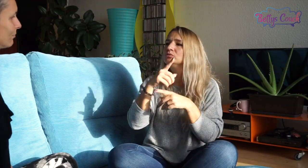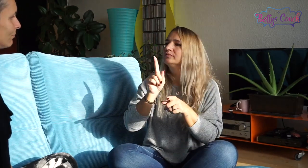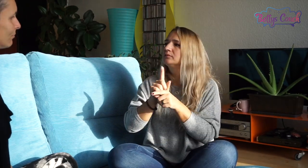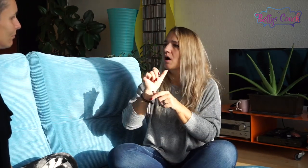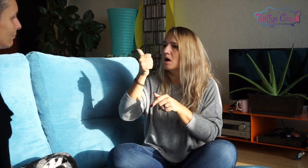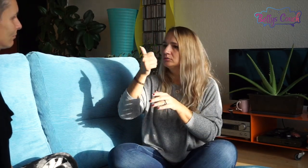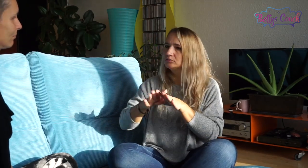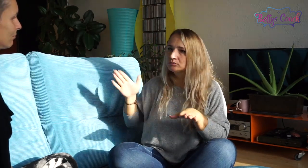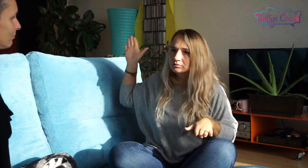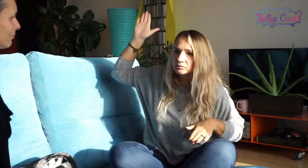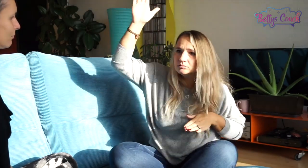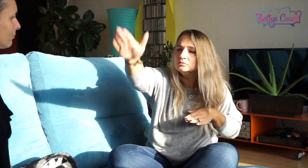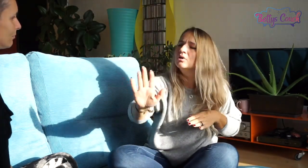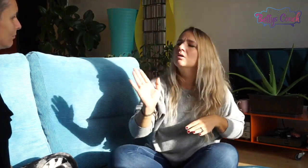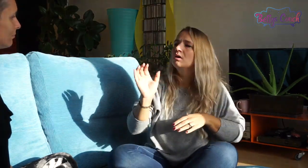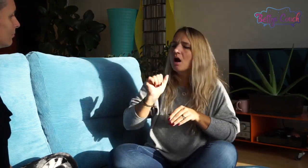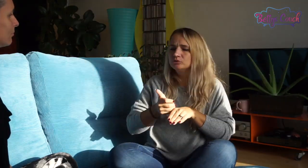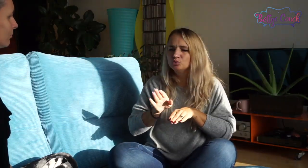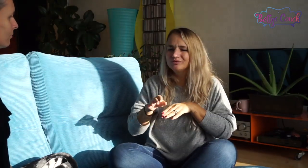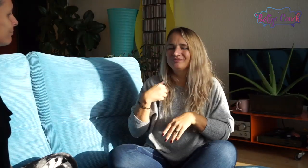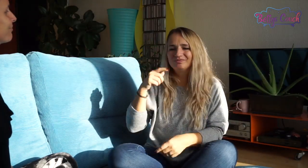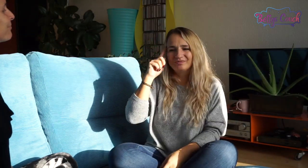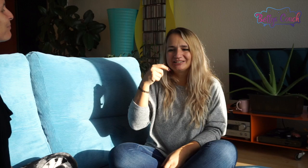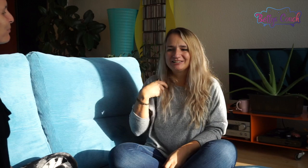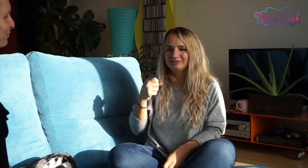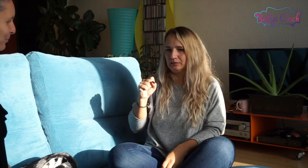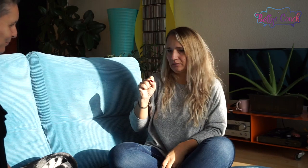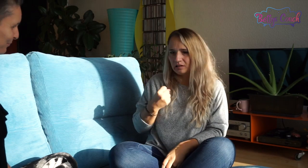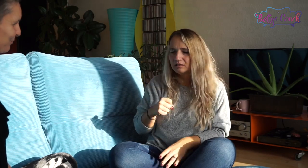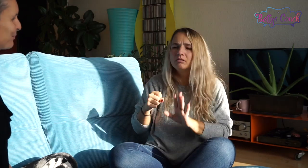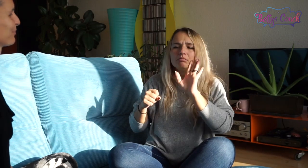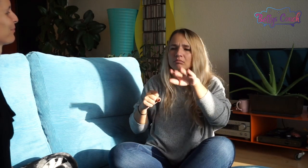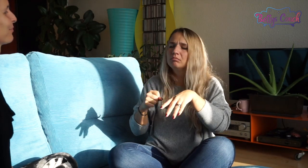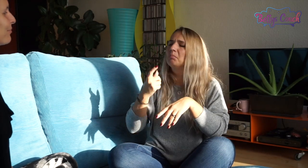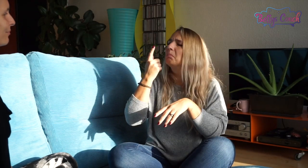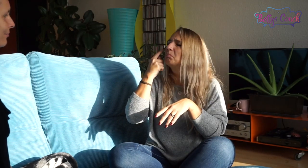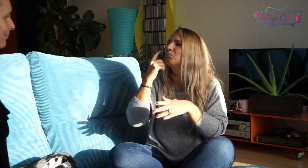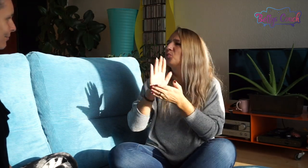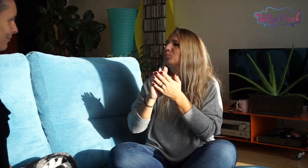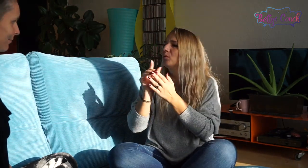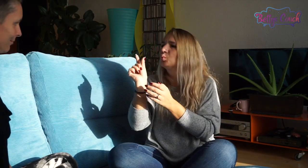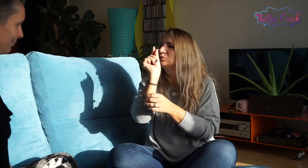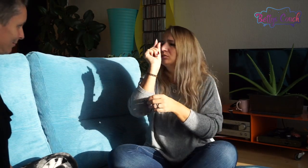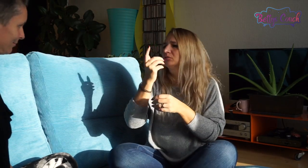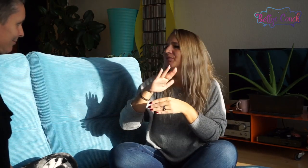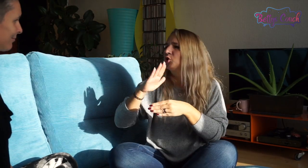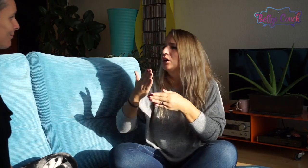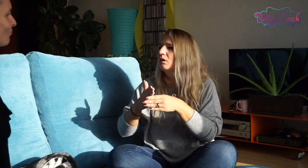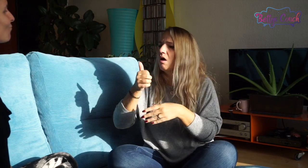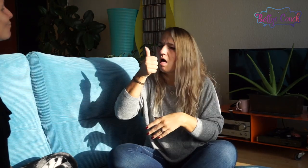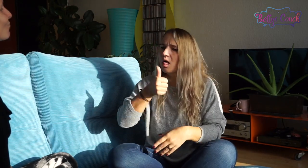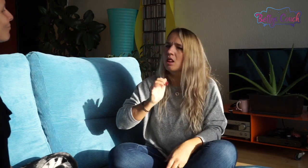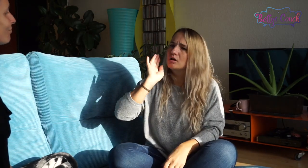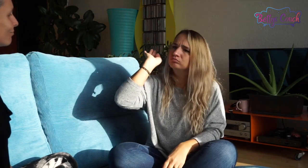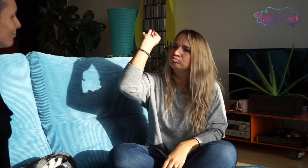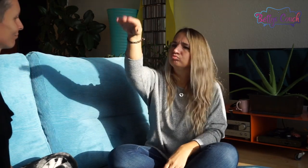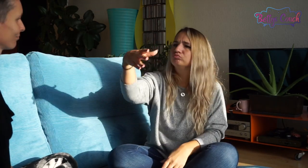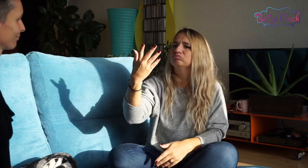You shouldn't take a giant leap forward either. Start small, e.g. by spending a weekend alone with yourself in another place.